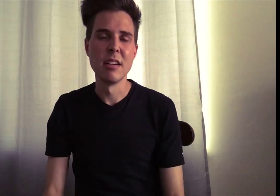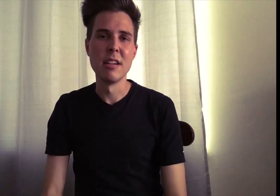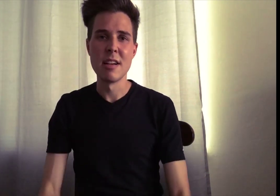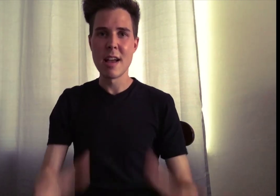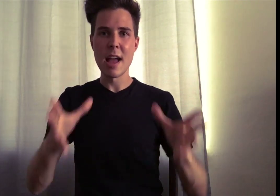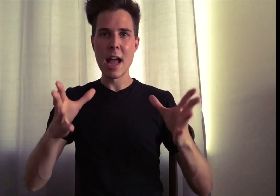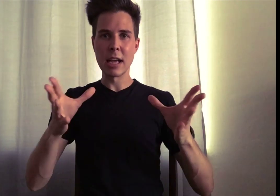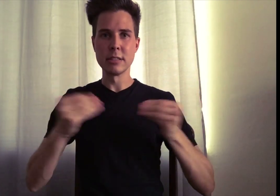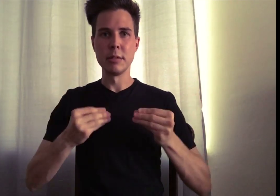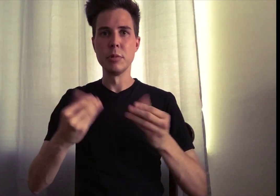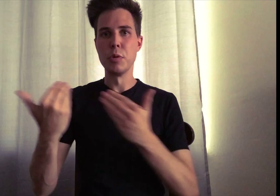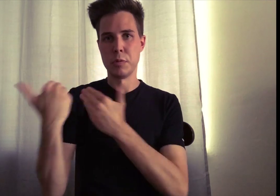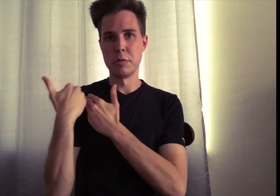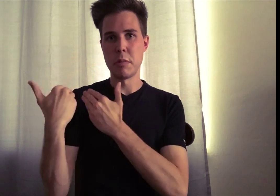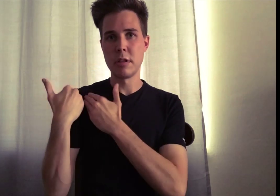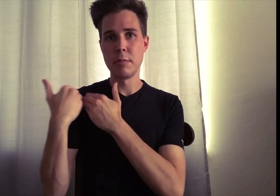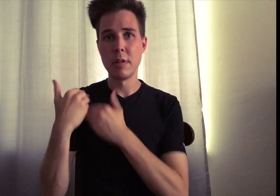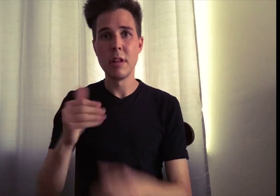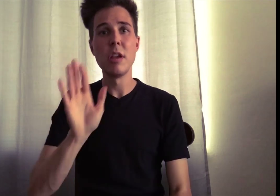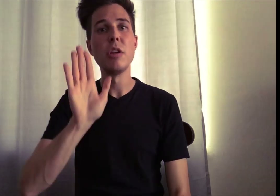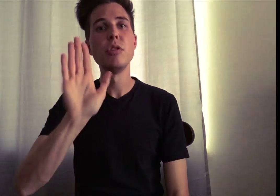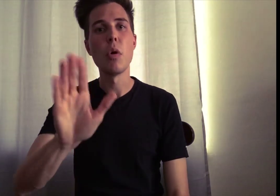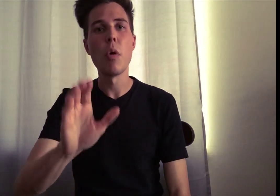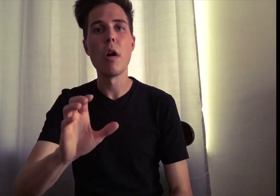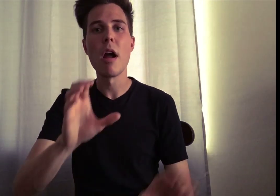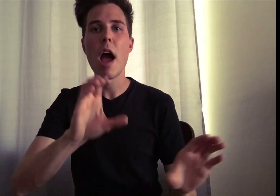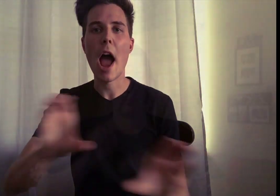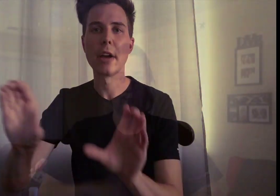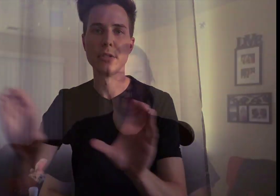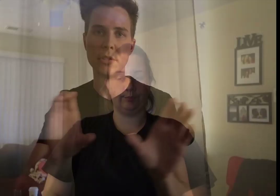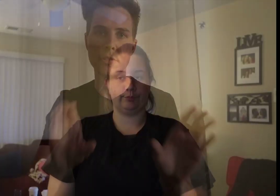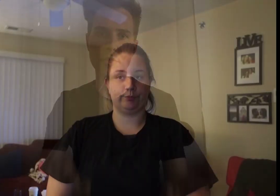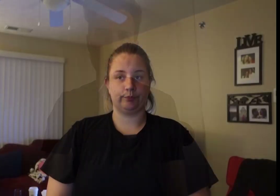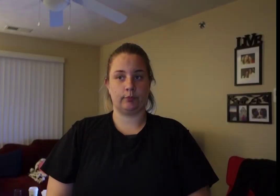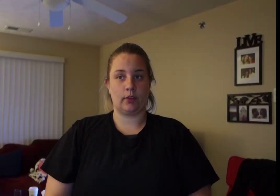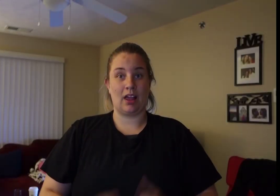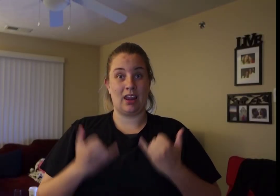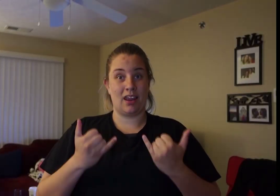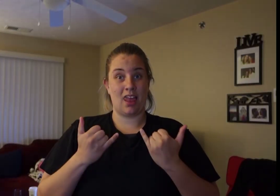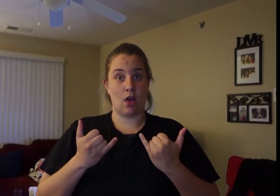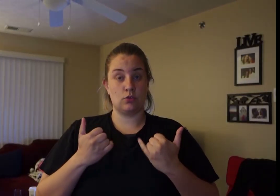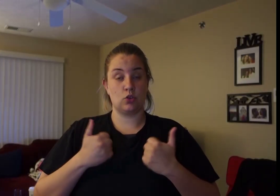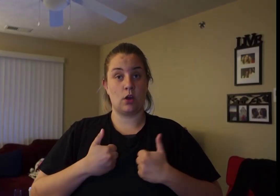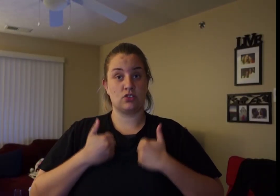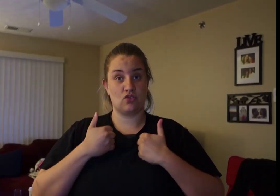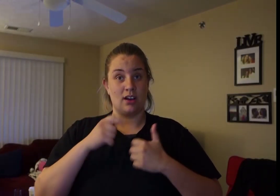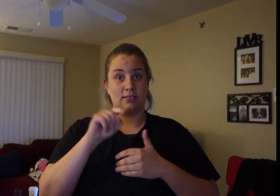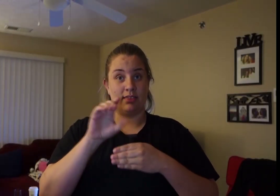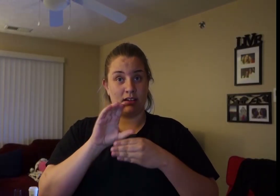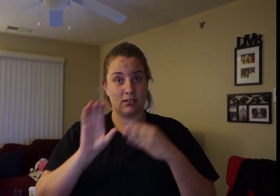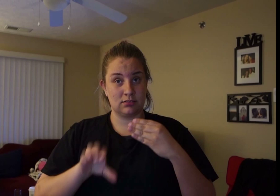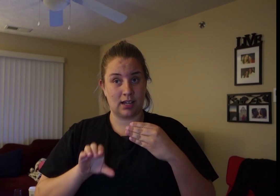Figure out how to take responsibility for your own conduct. Kristina Sandoval: Now to address the sentencing.